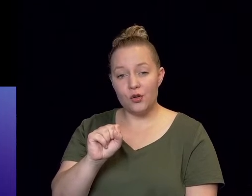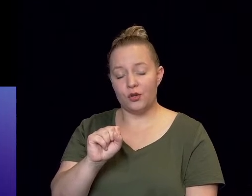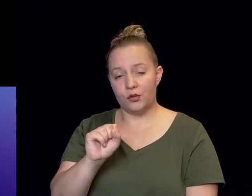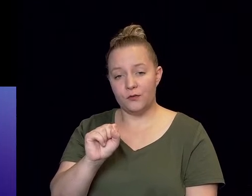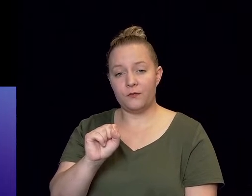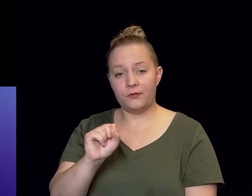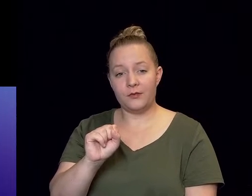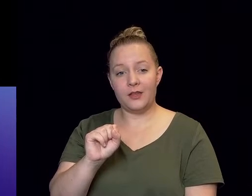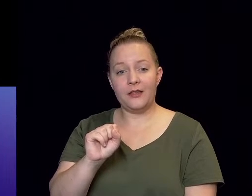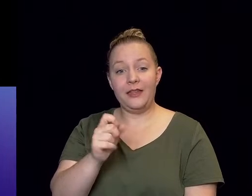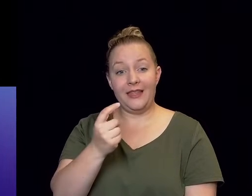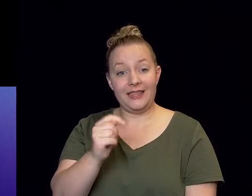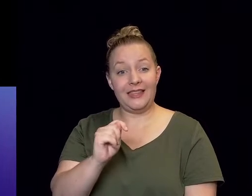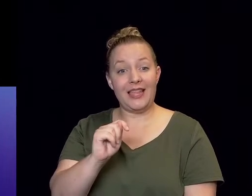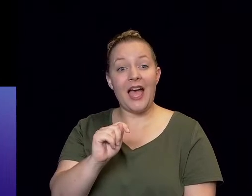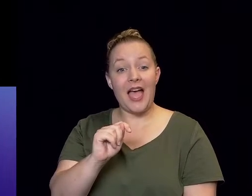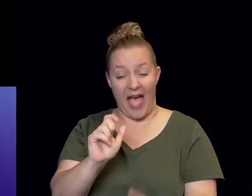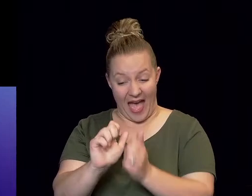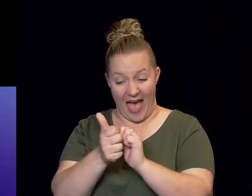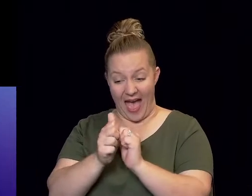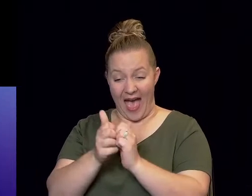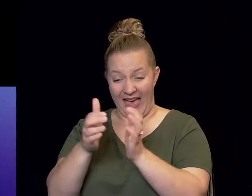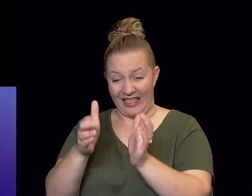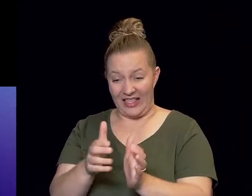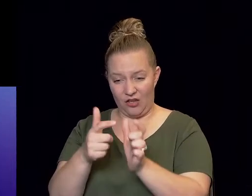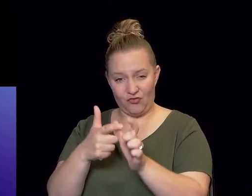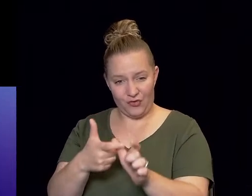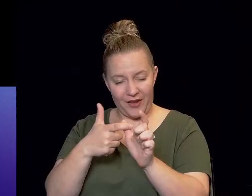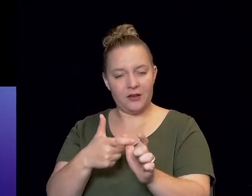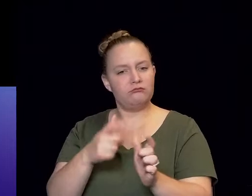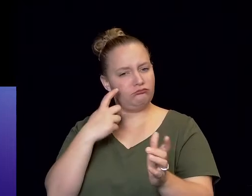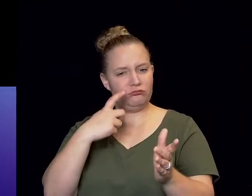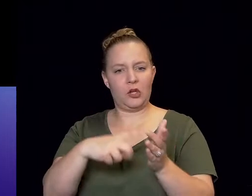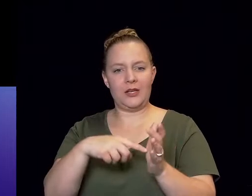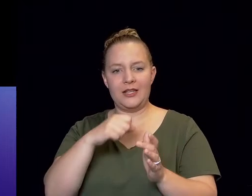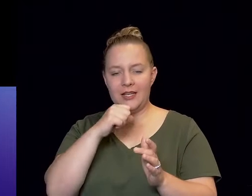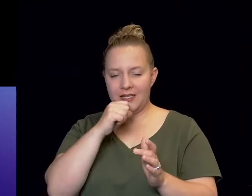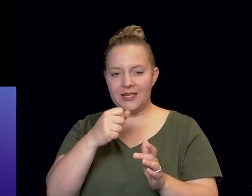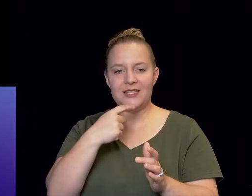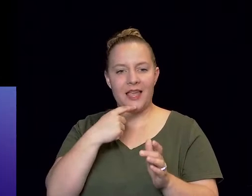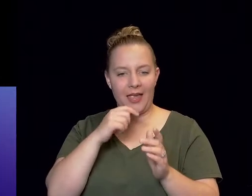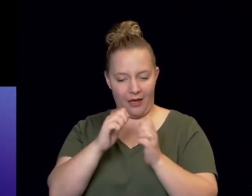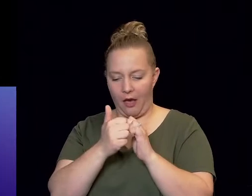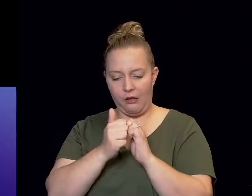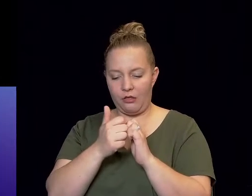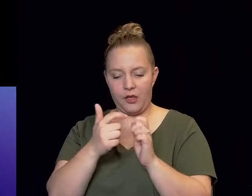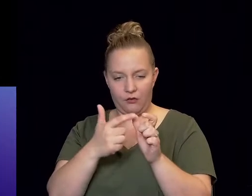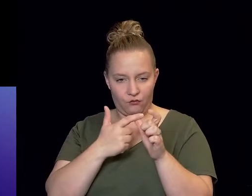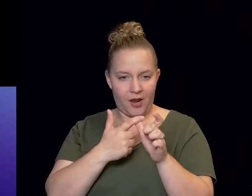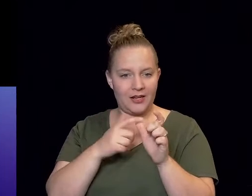the athlete ran. And notice, I didn't just say athlete ran because you need to show your teacher